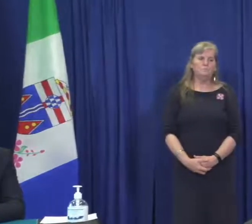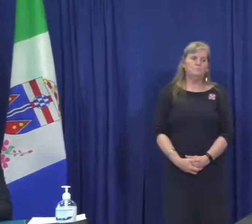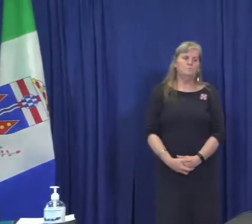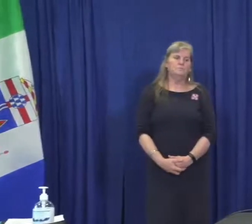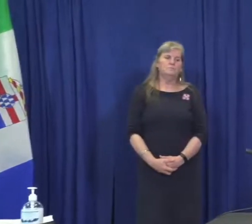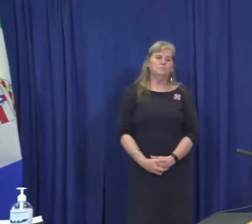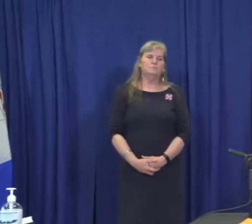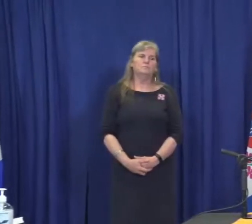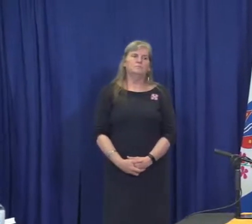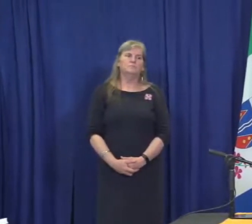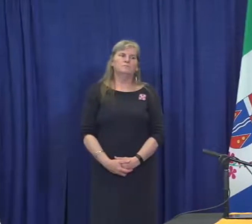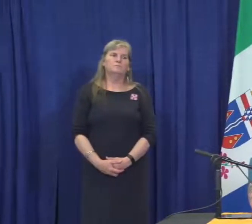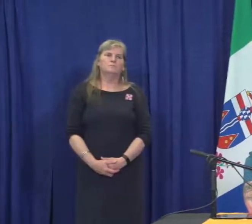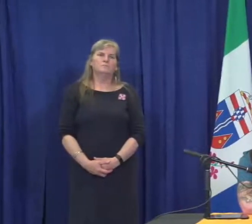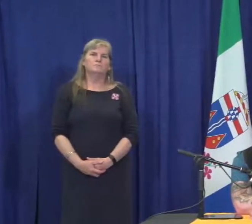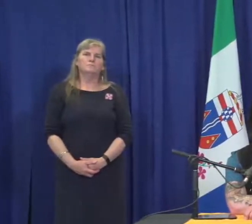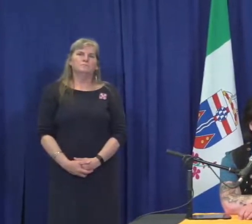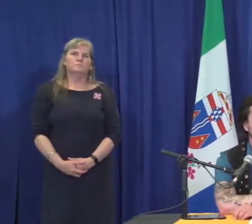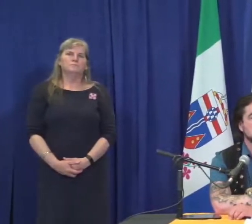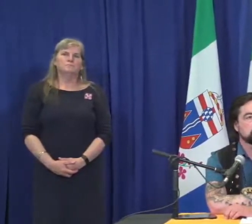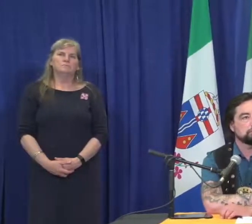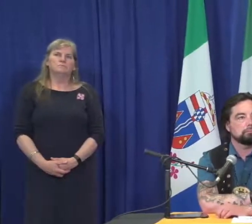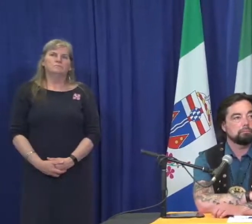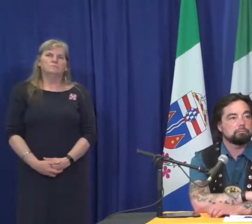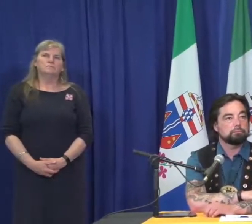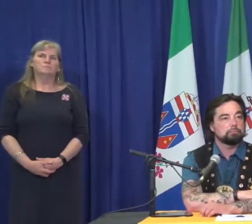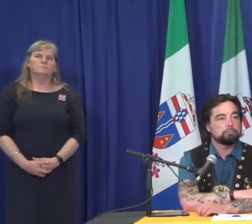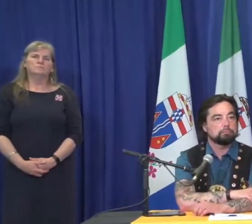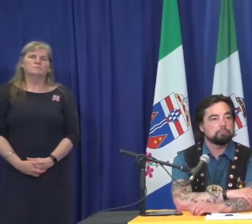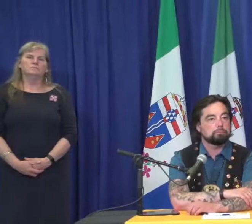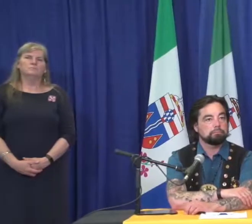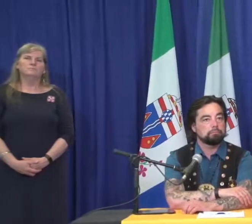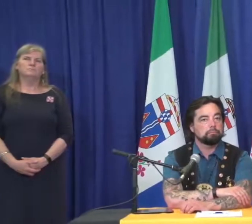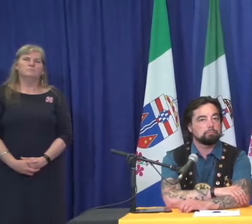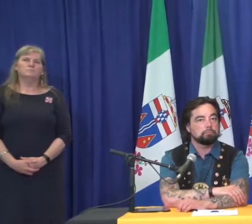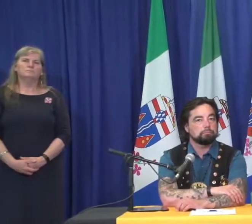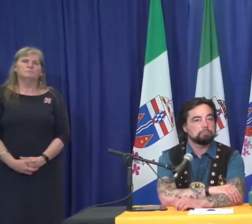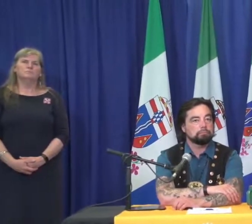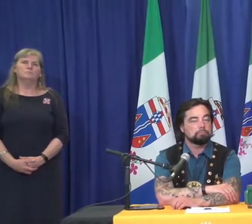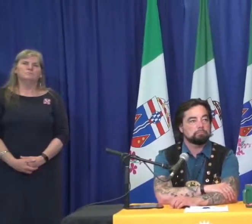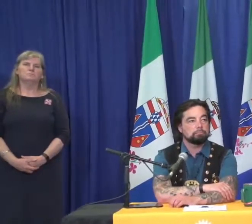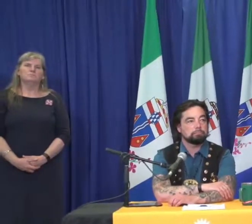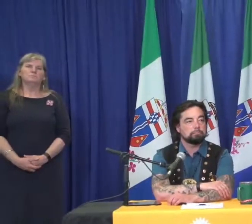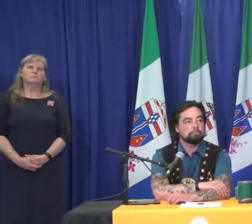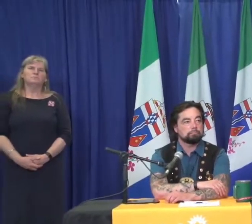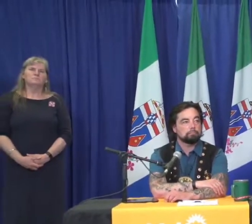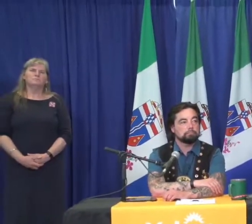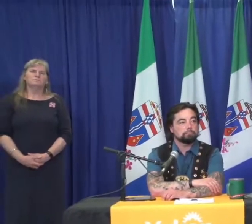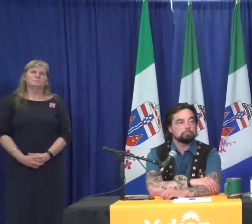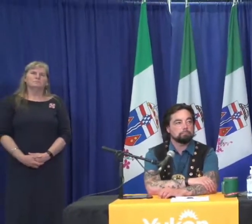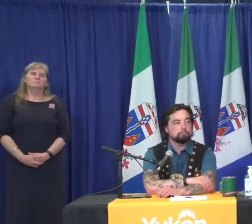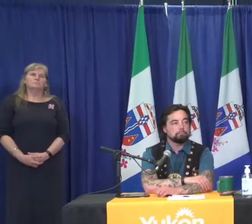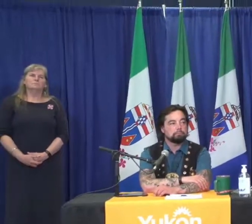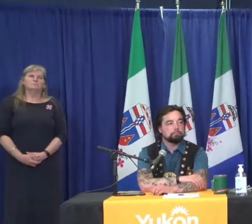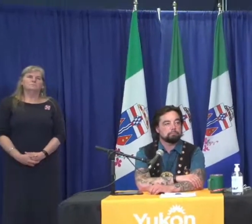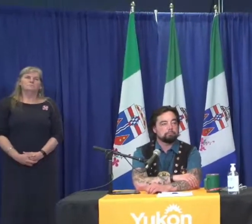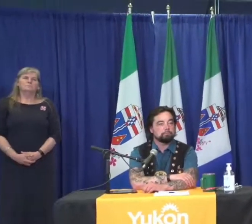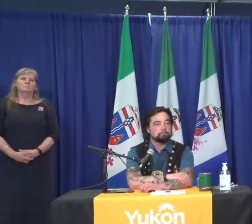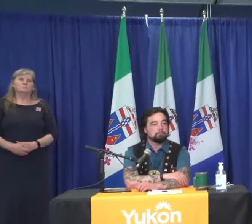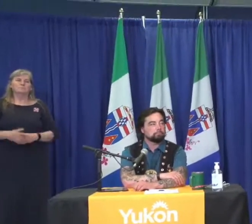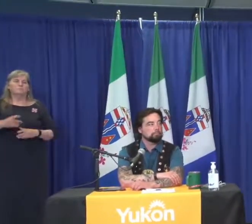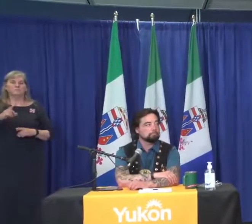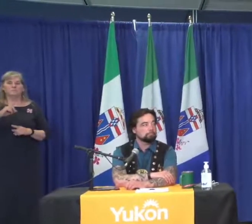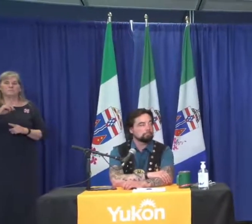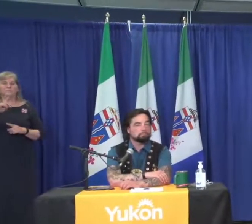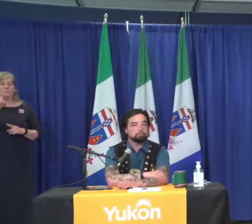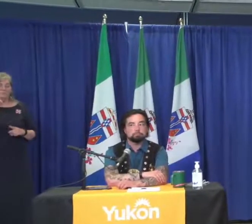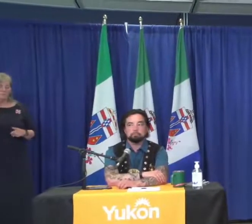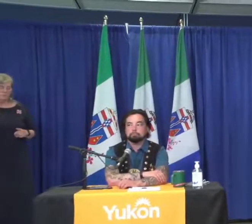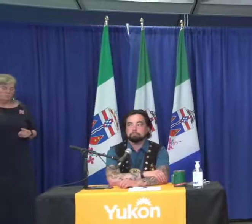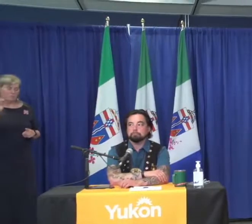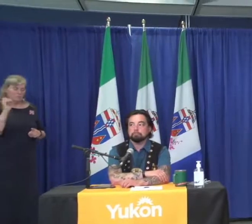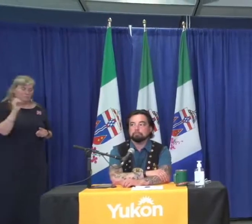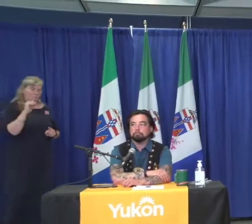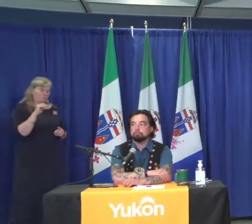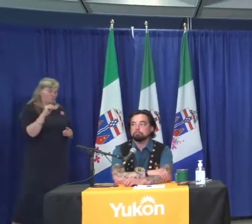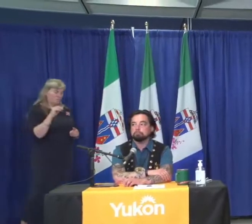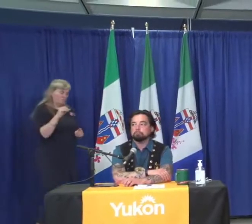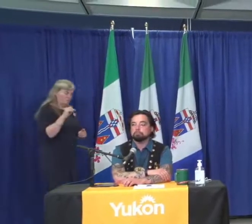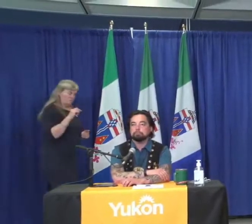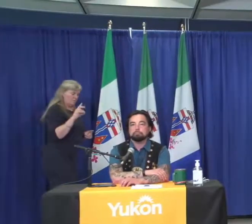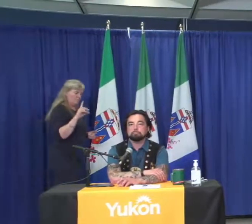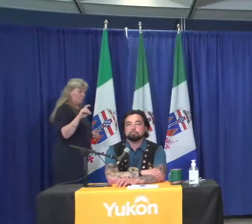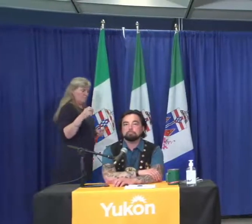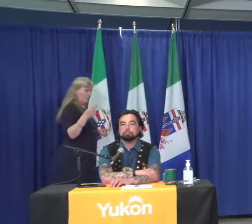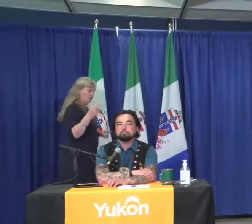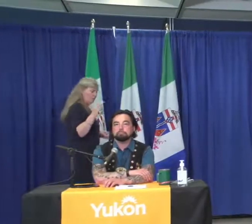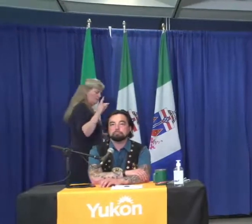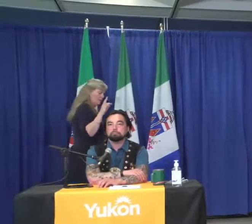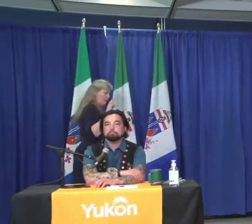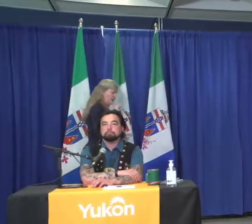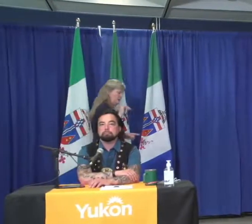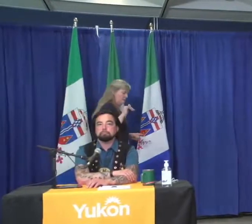[ Speaking French ]